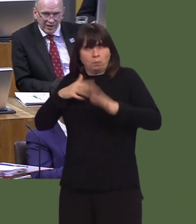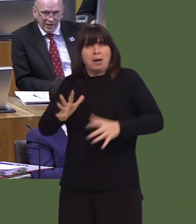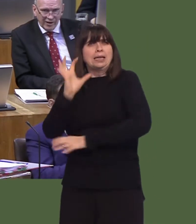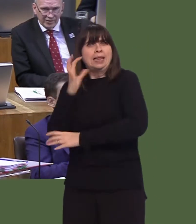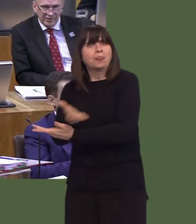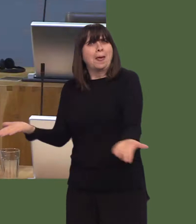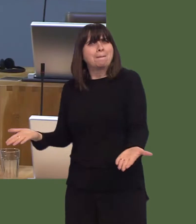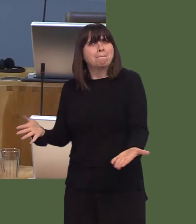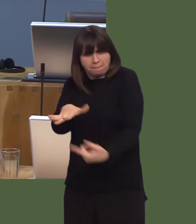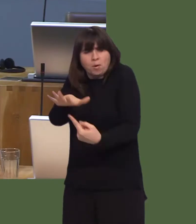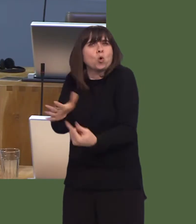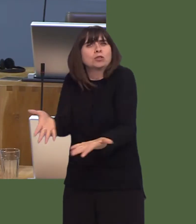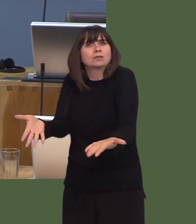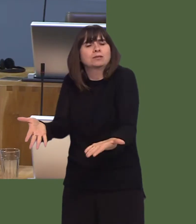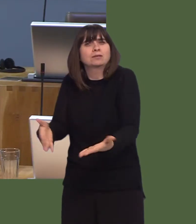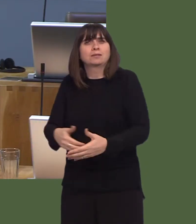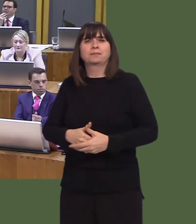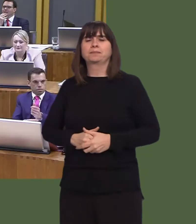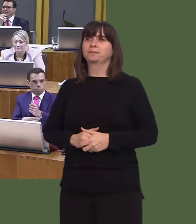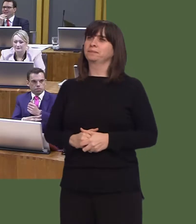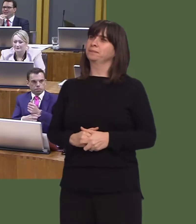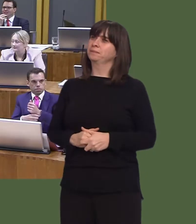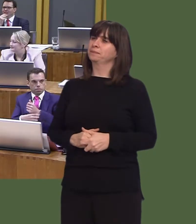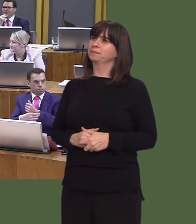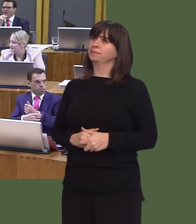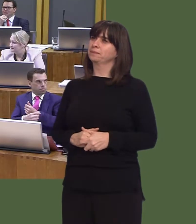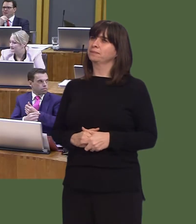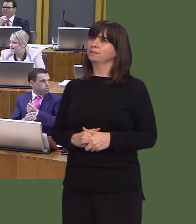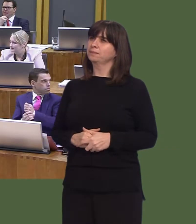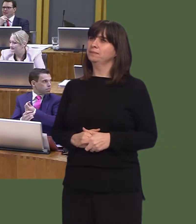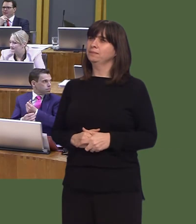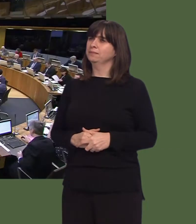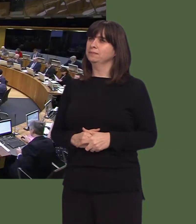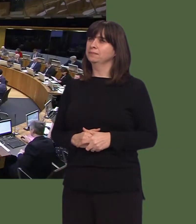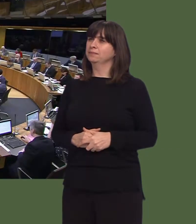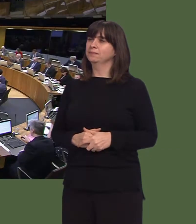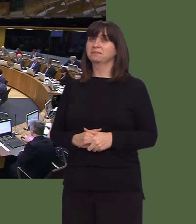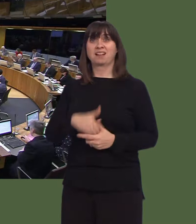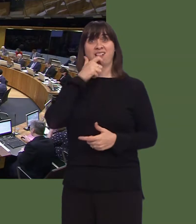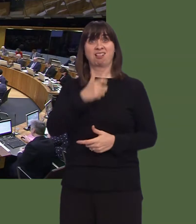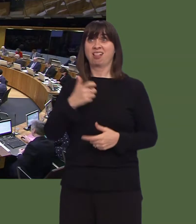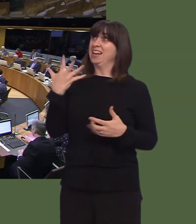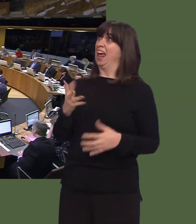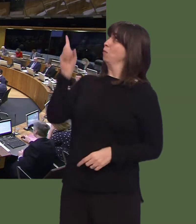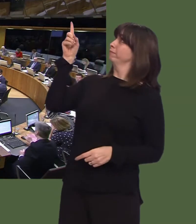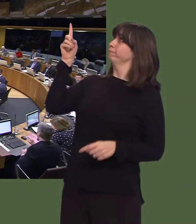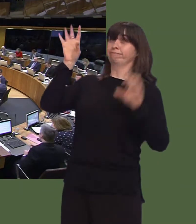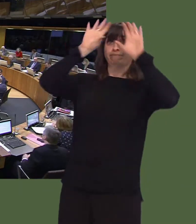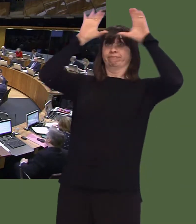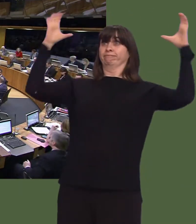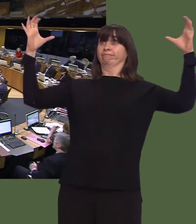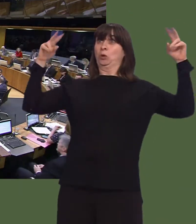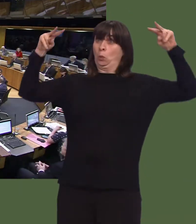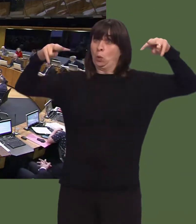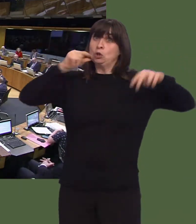Julie Morgan AM: I wonder what the children in the gallery think of Neil Hamilton's comments.